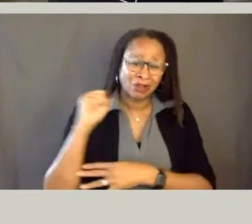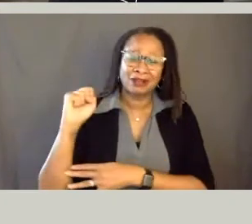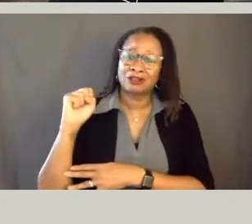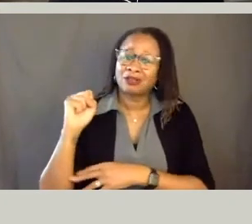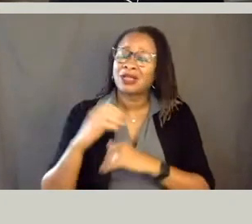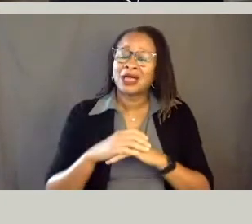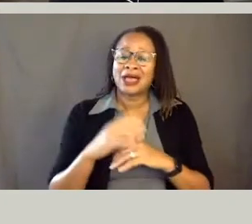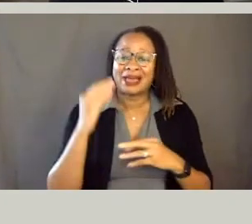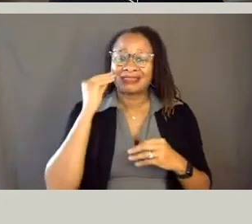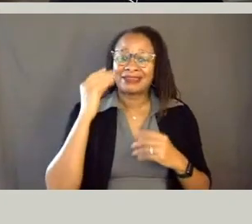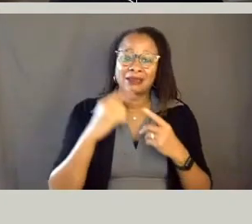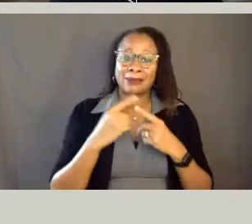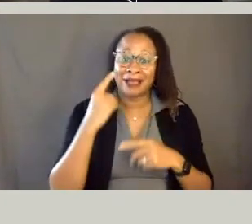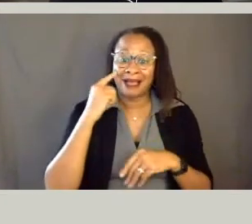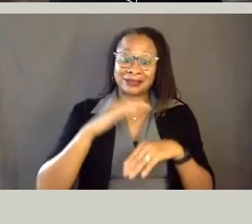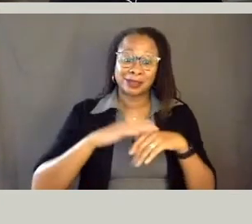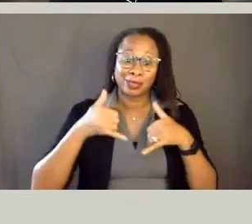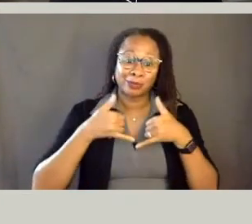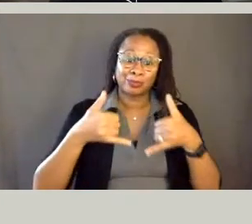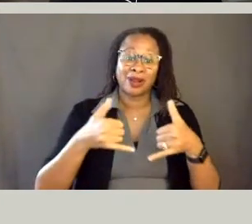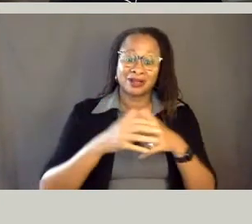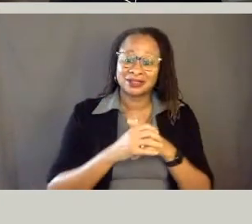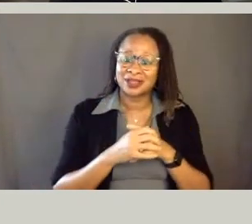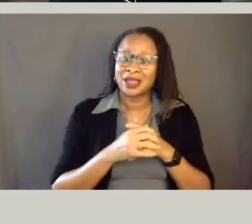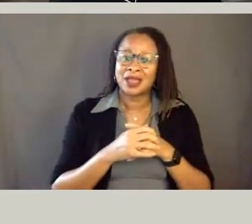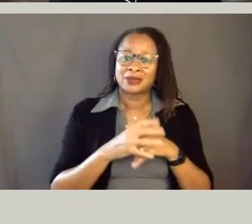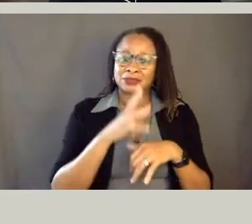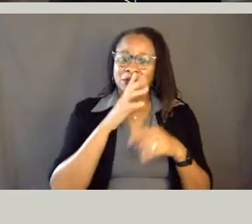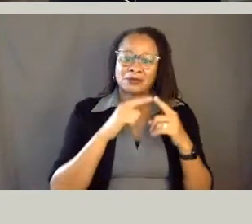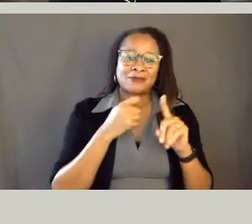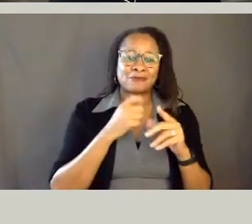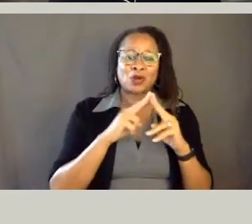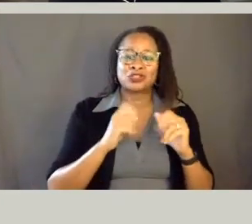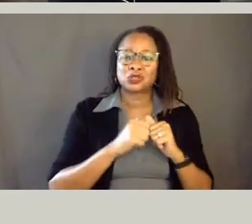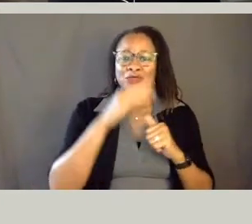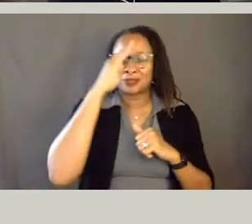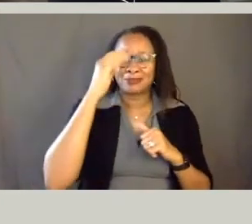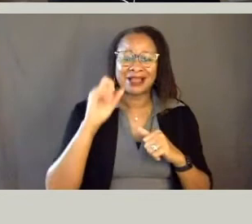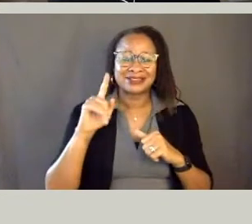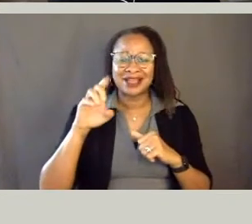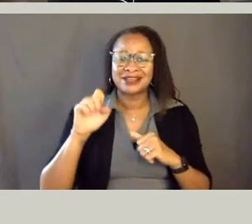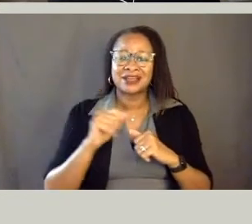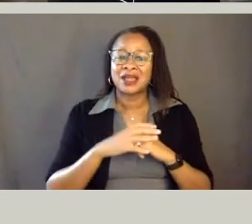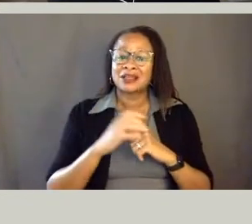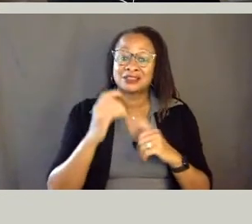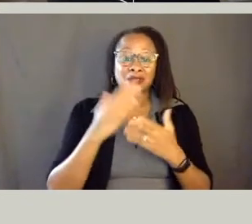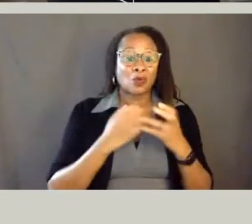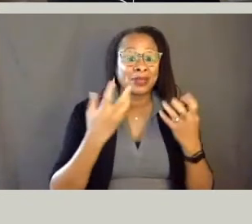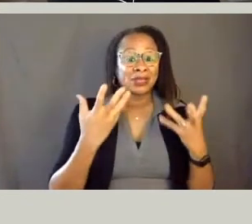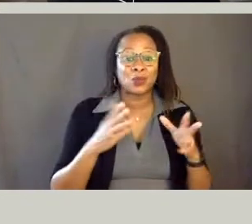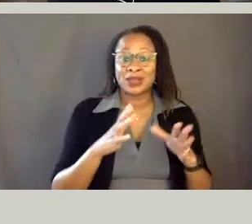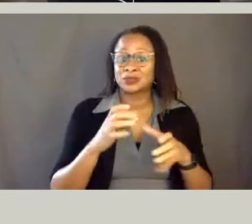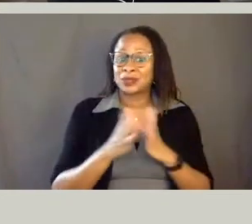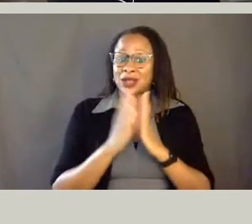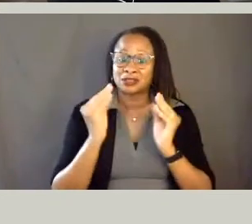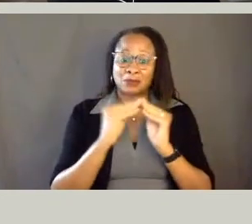about either eyes on the prize or the, and I think like there's so many ways that we can be asking more of those local stations.